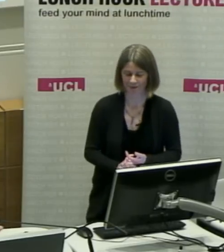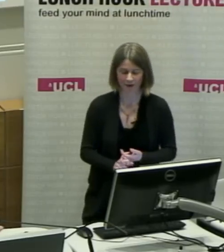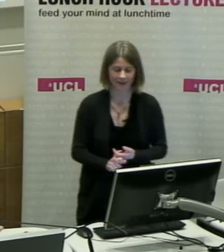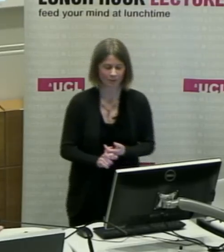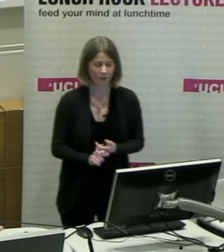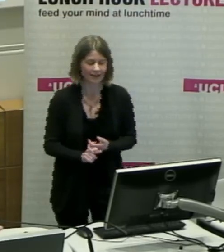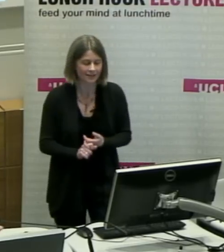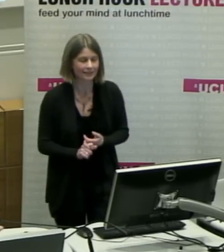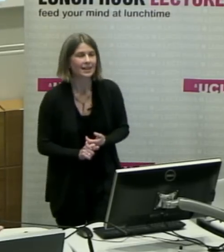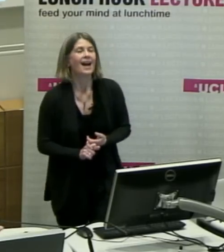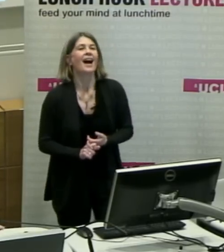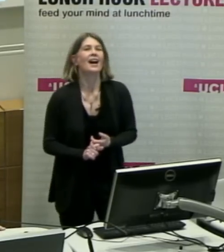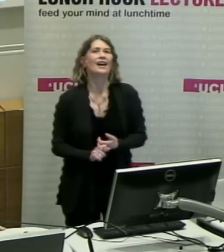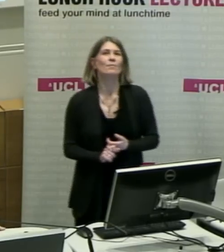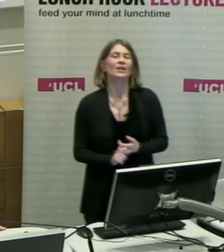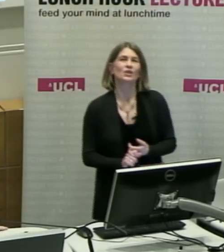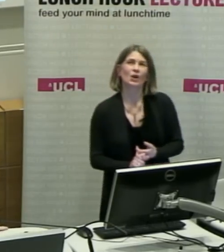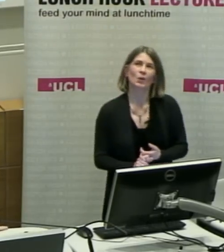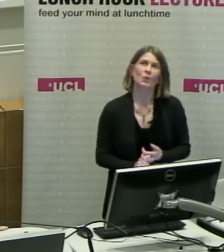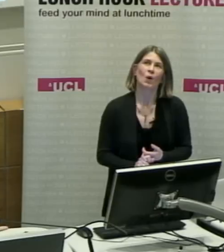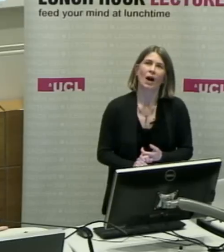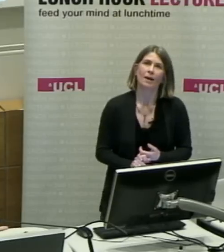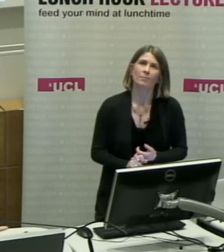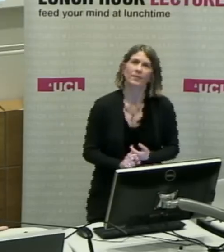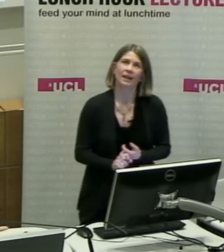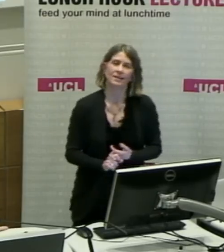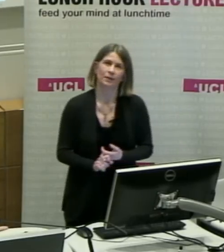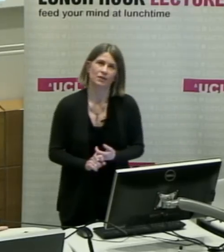I'm doing well, I'm impressed. So, Asperger's...